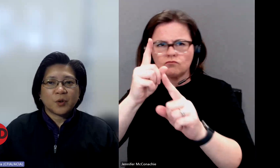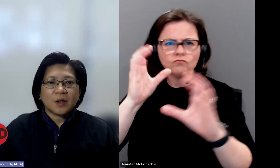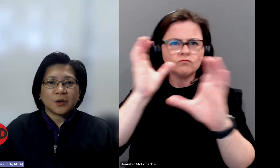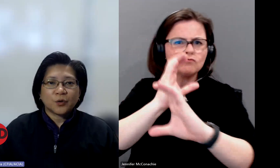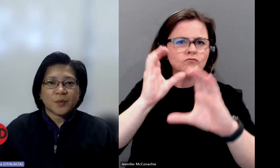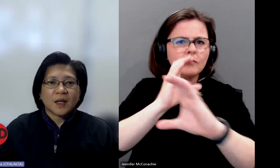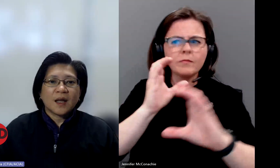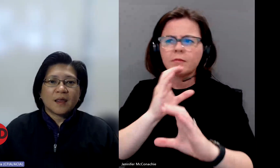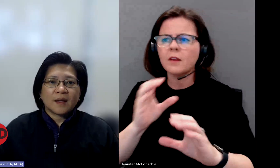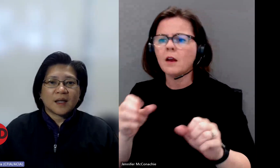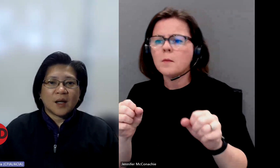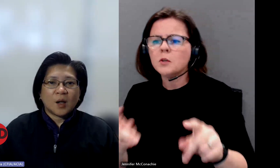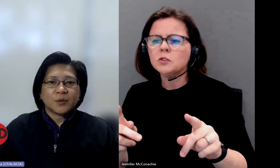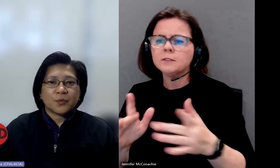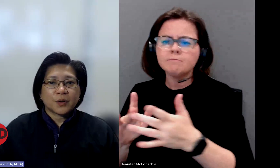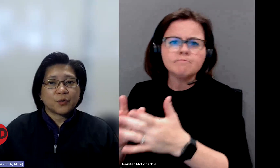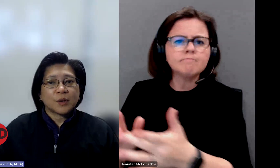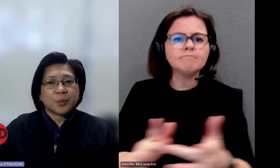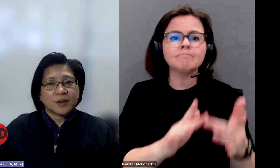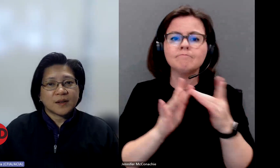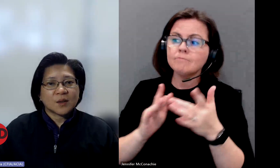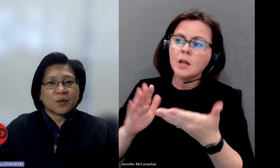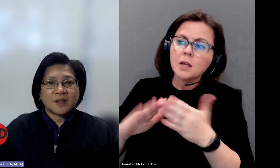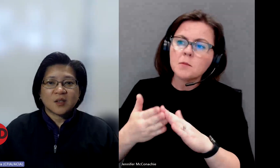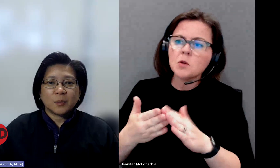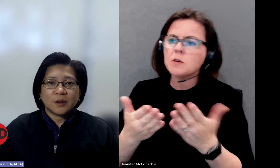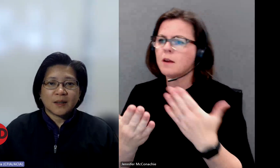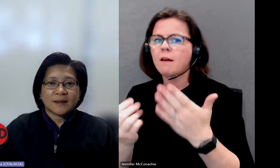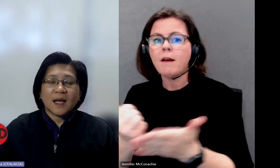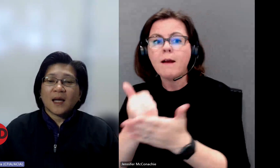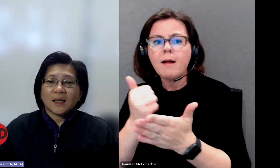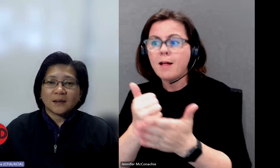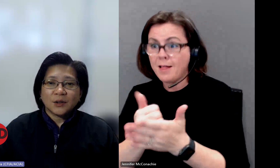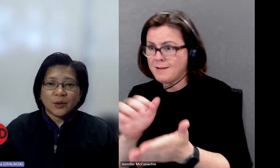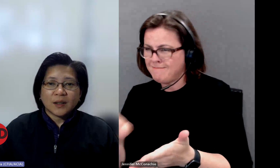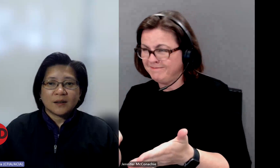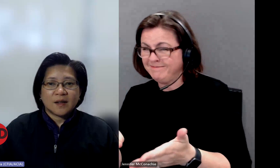to provide outreach to general and specific community groups that